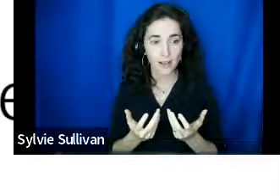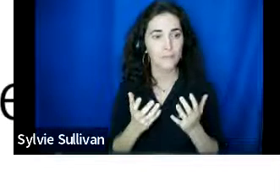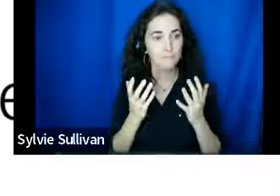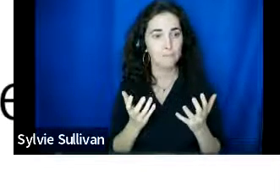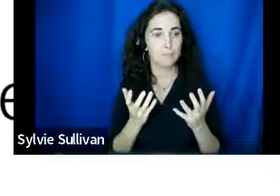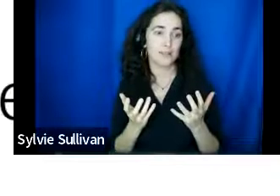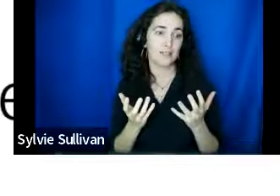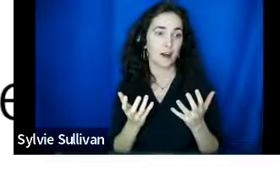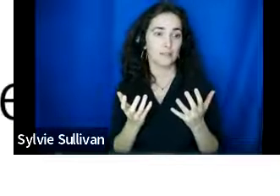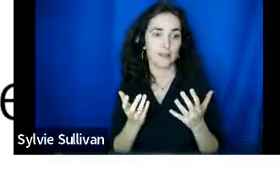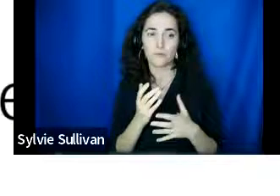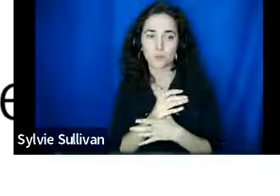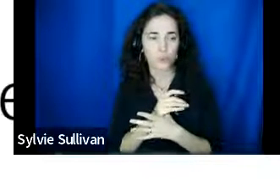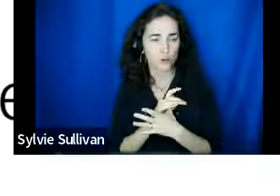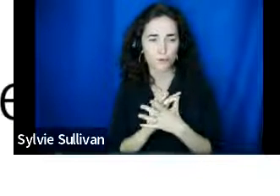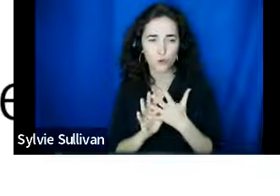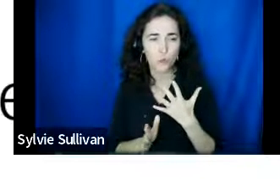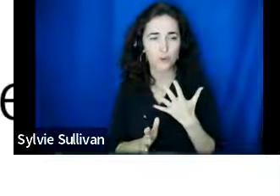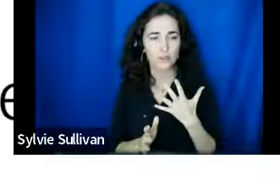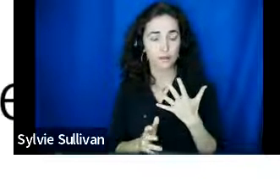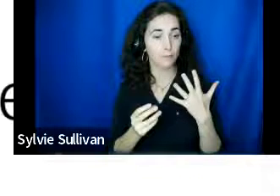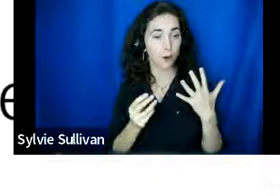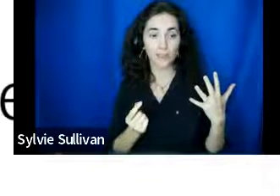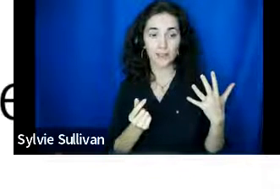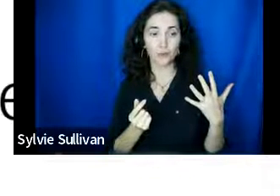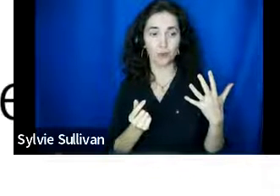But it's not. With just a few words, the moment that you've learned them,